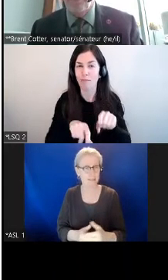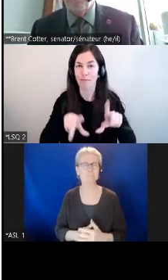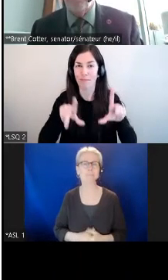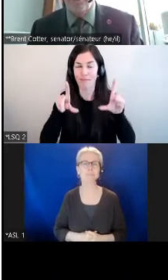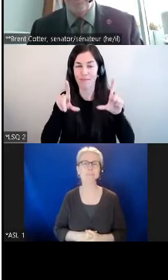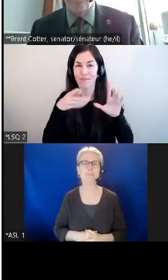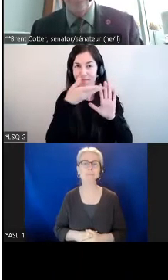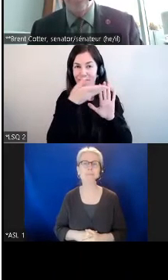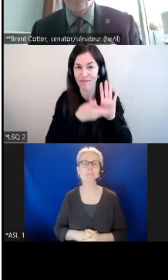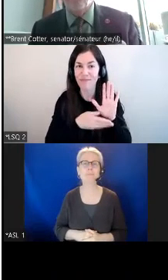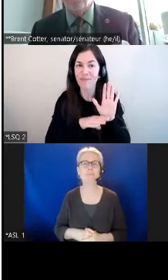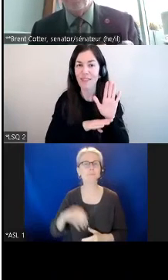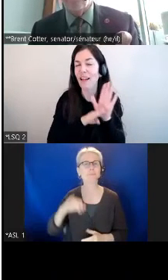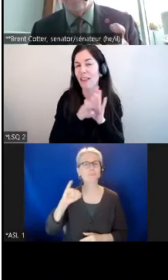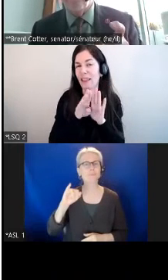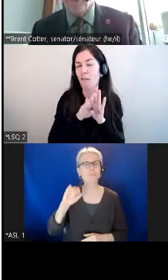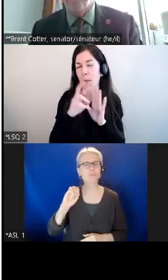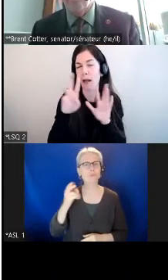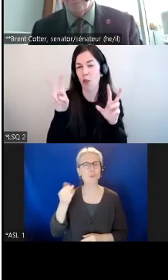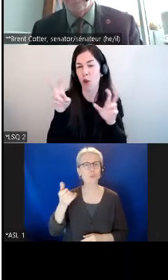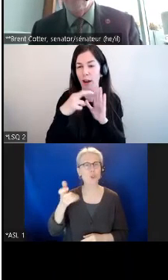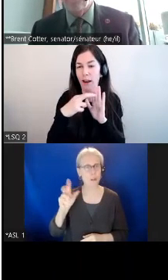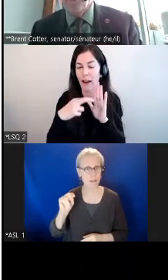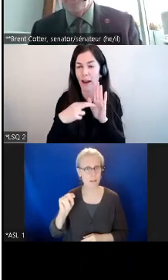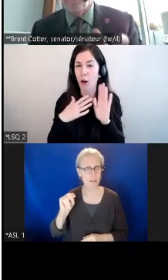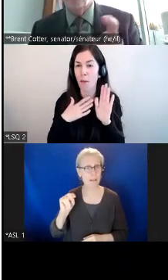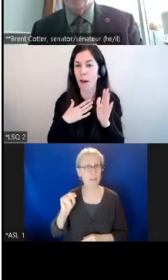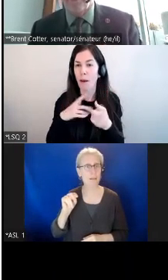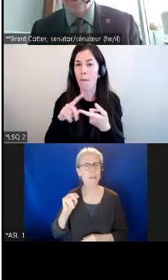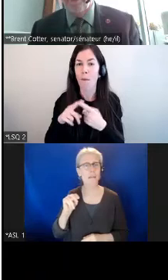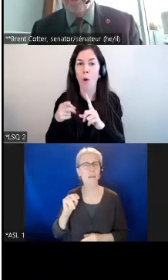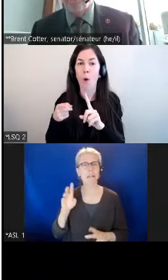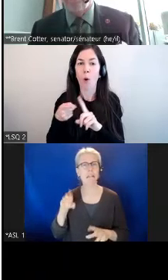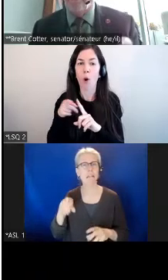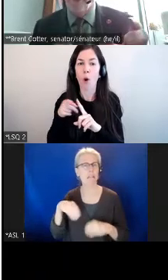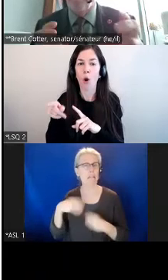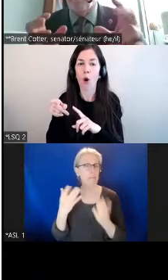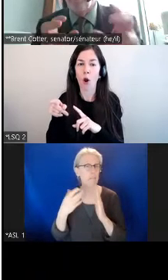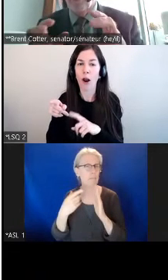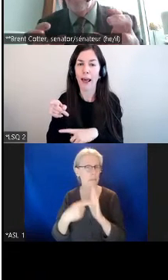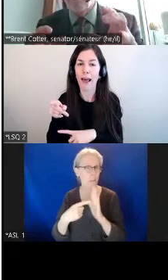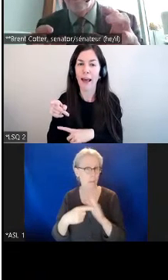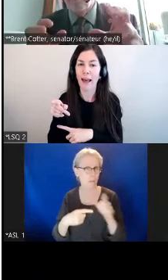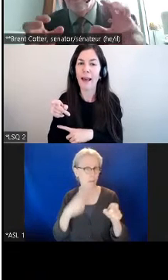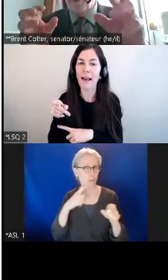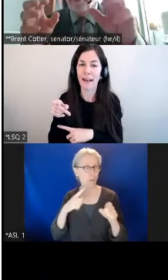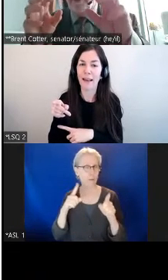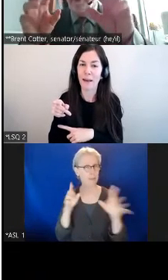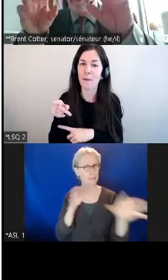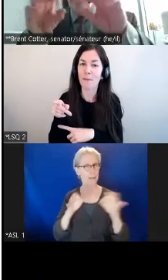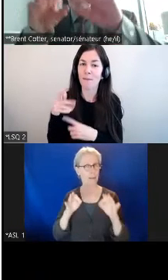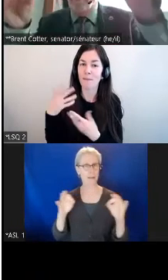MY COLLEAGUE JONATHAN USED APPEAR ICEBERG TO DESCRIBE THE RELATIONSHIP BETWEEN